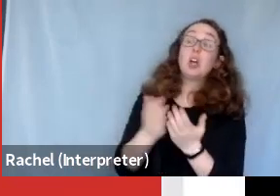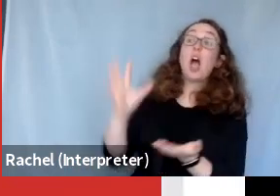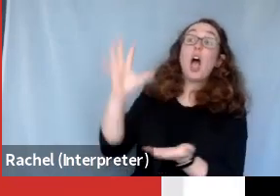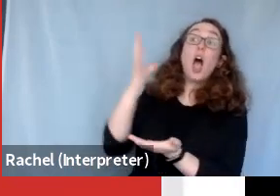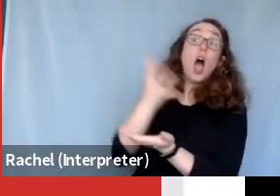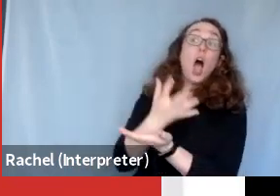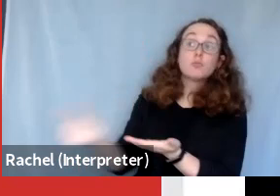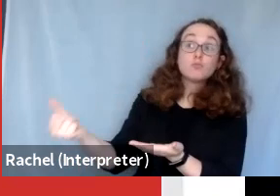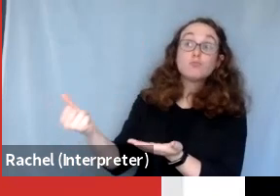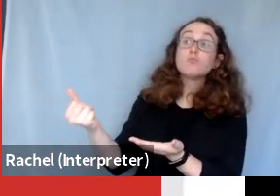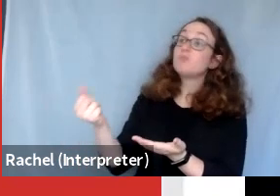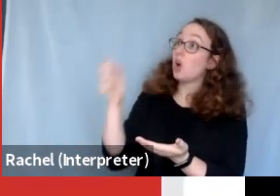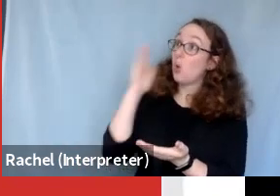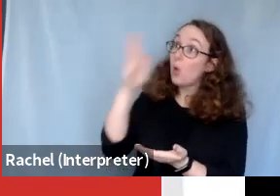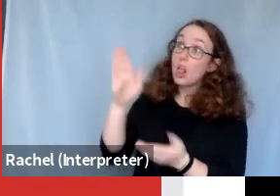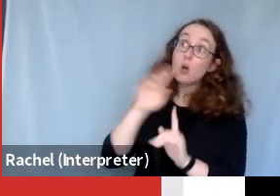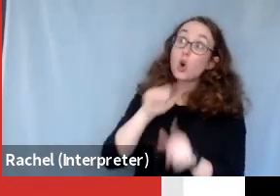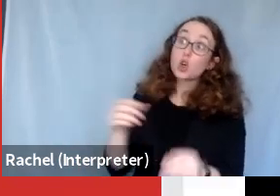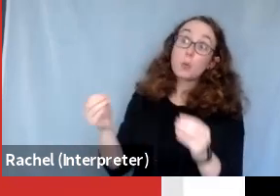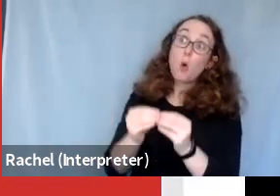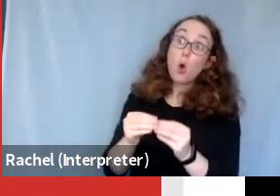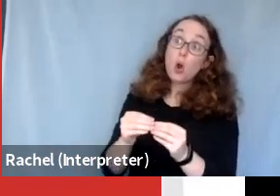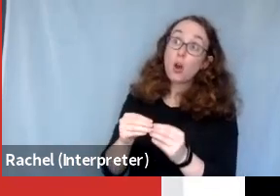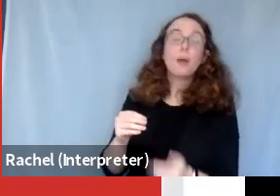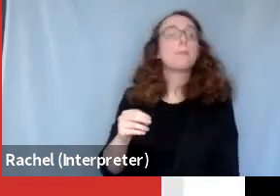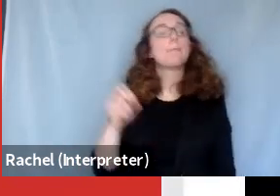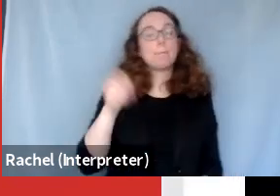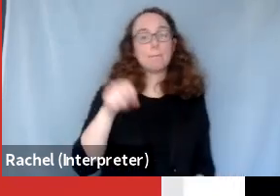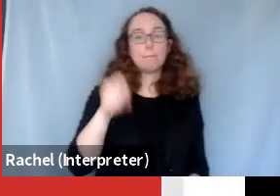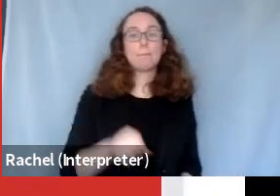Yeah, we will there's a couple types of books here,